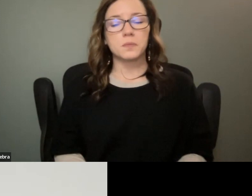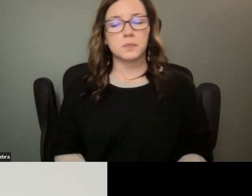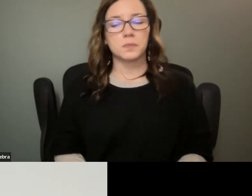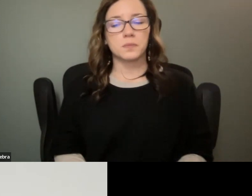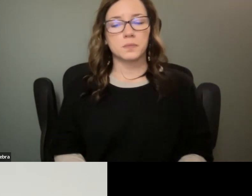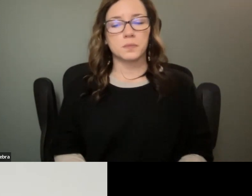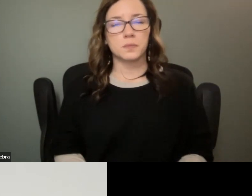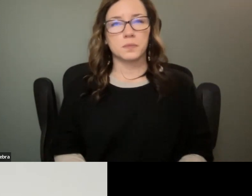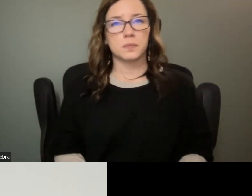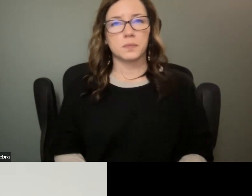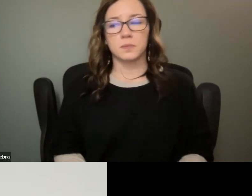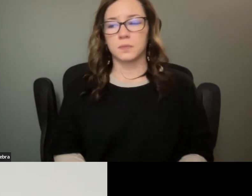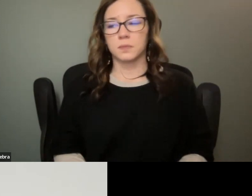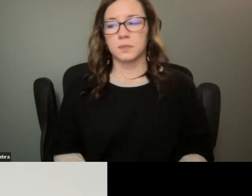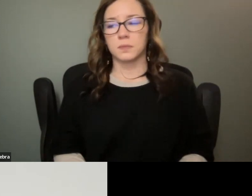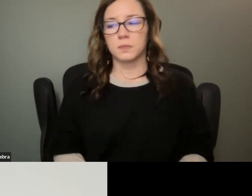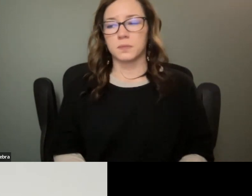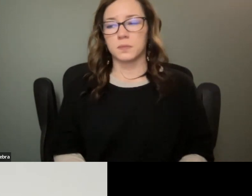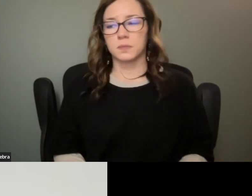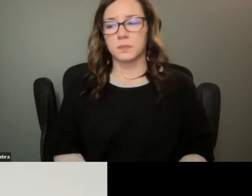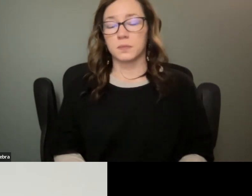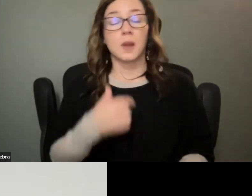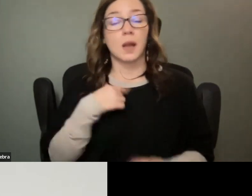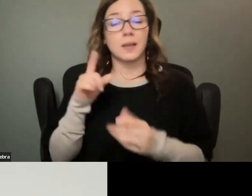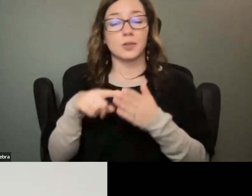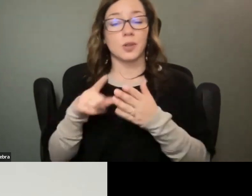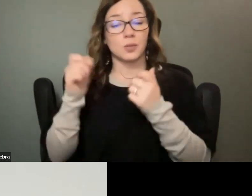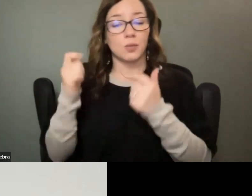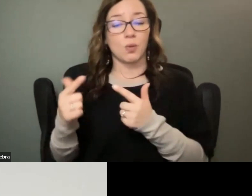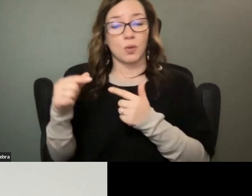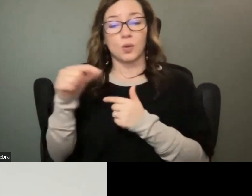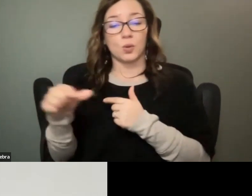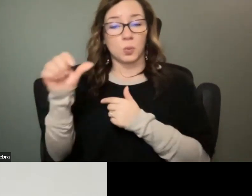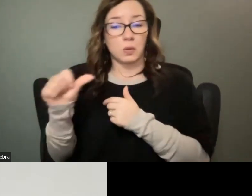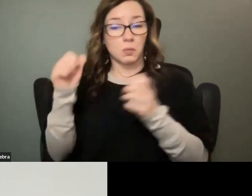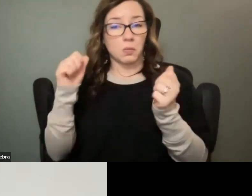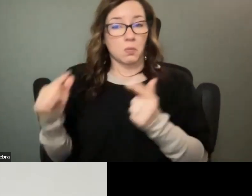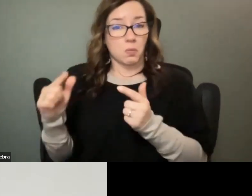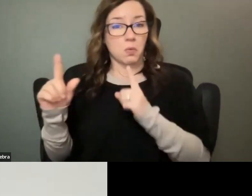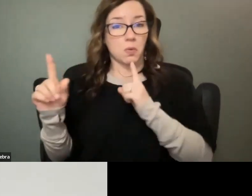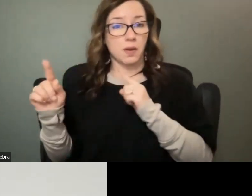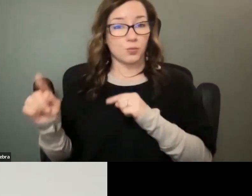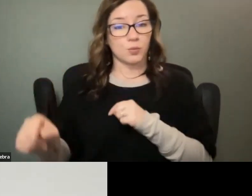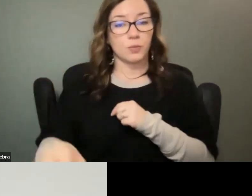checked all the Q&A all the questions